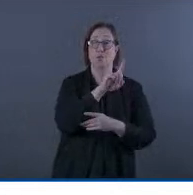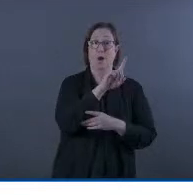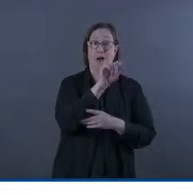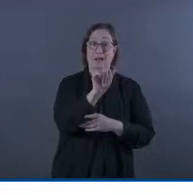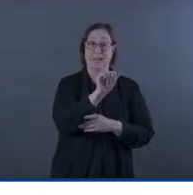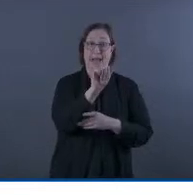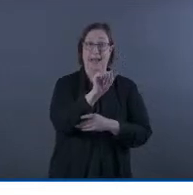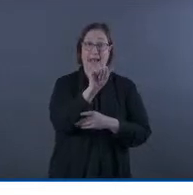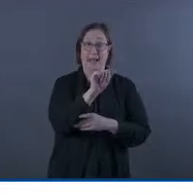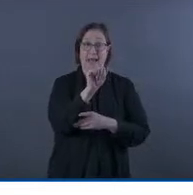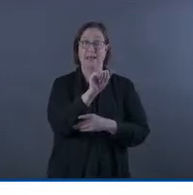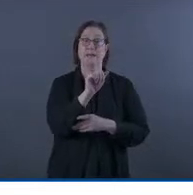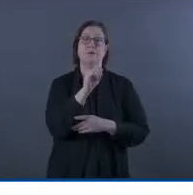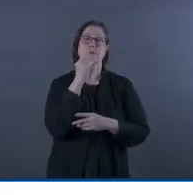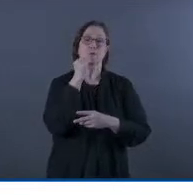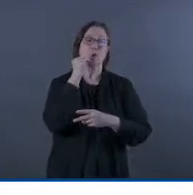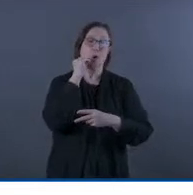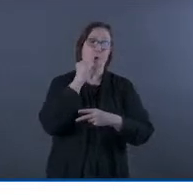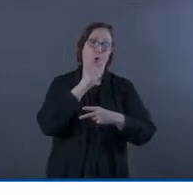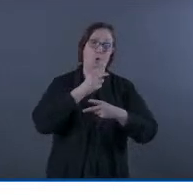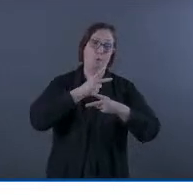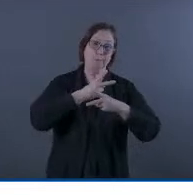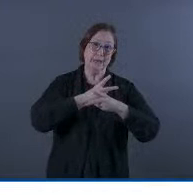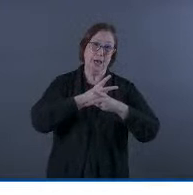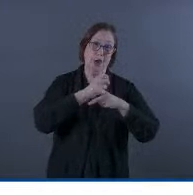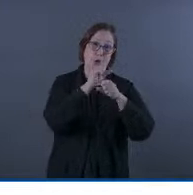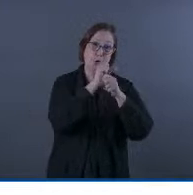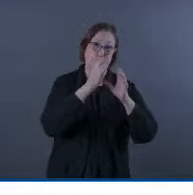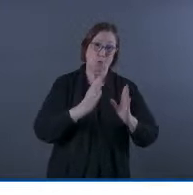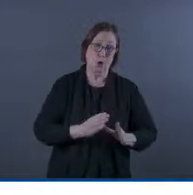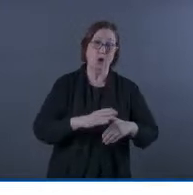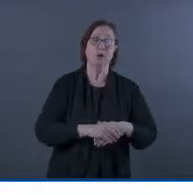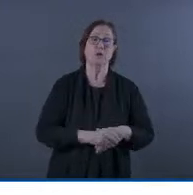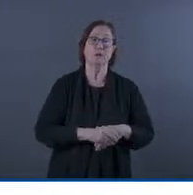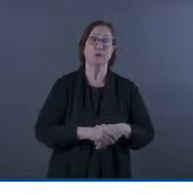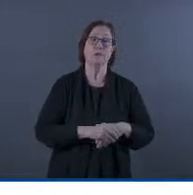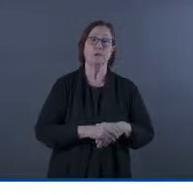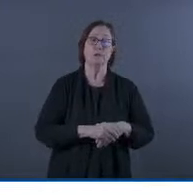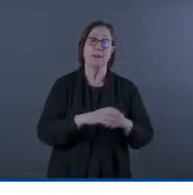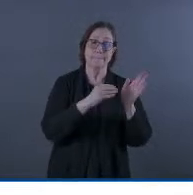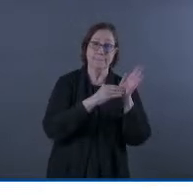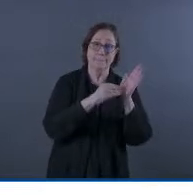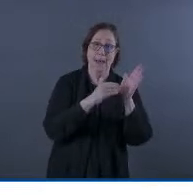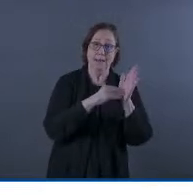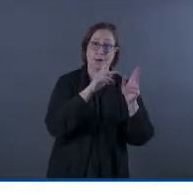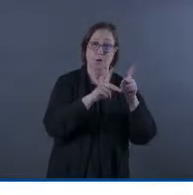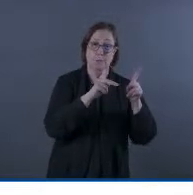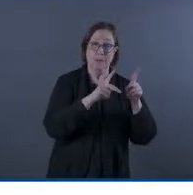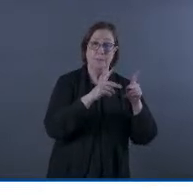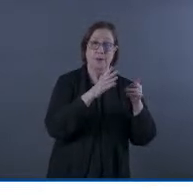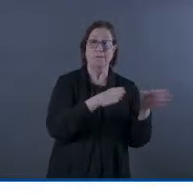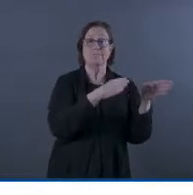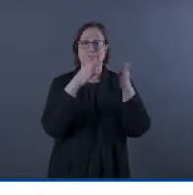and home healthcare workers and phase B, Tier 1 individuals including 65 plus.